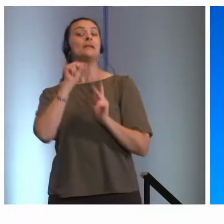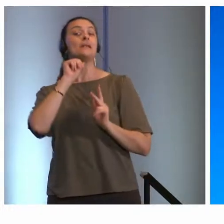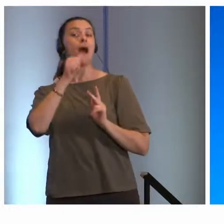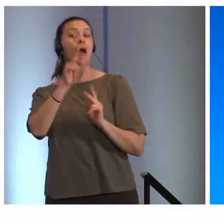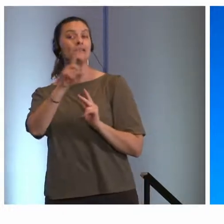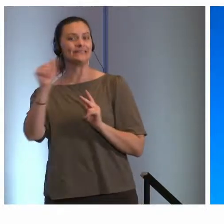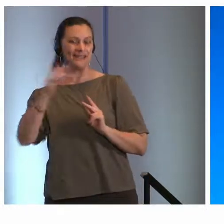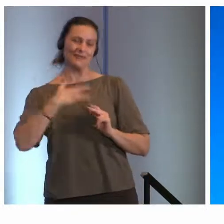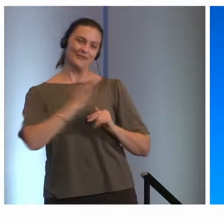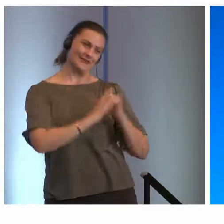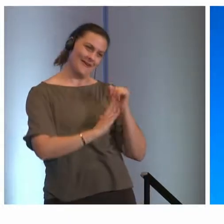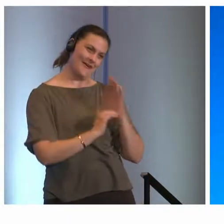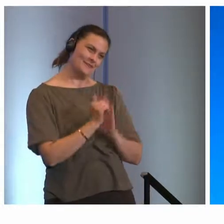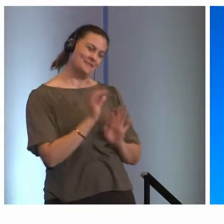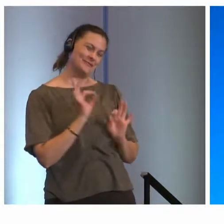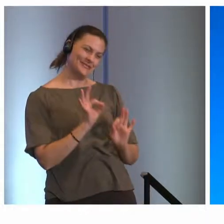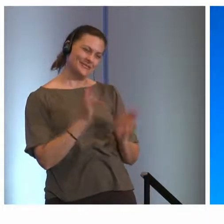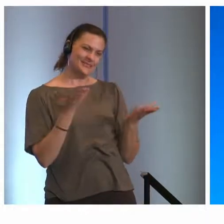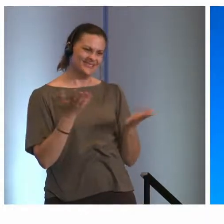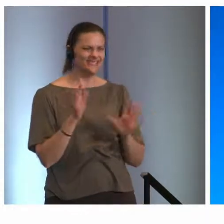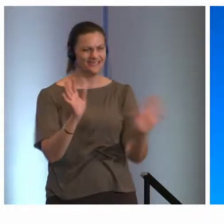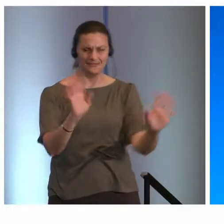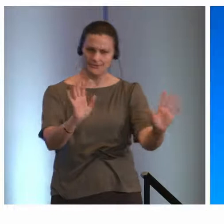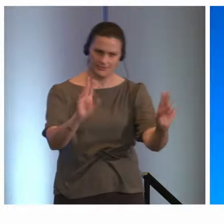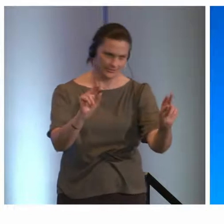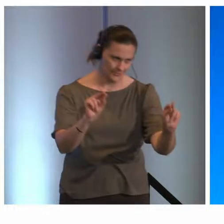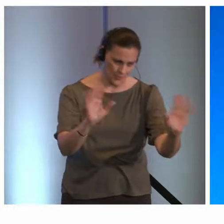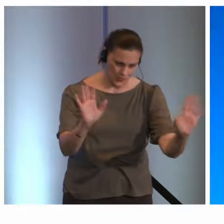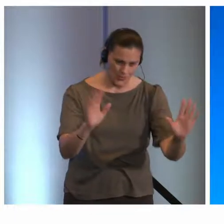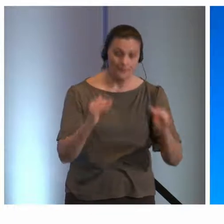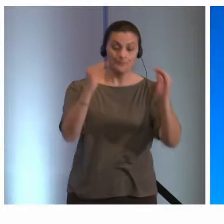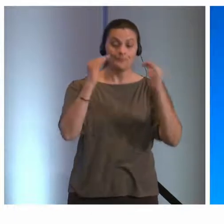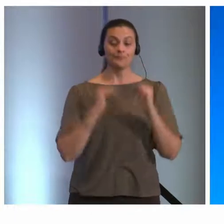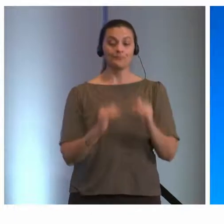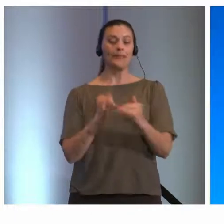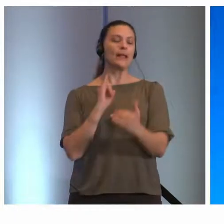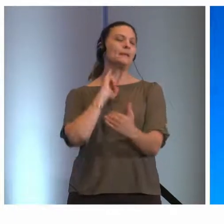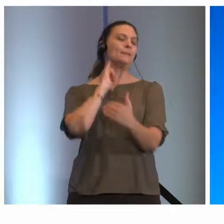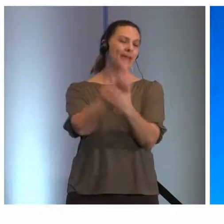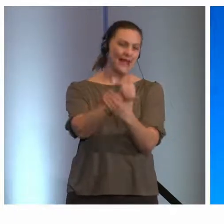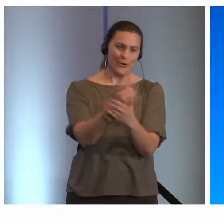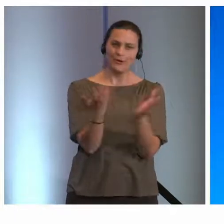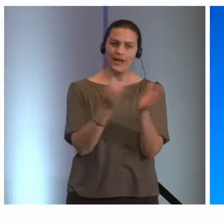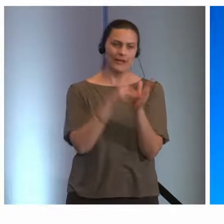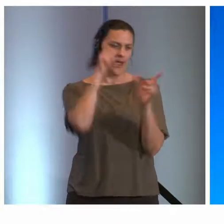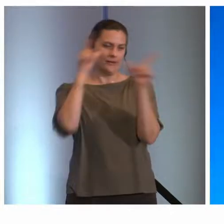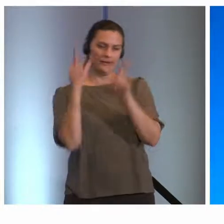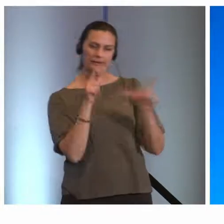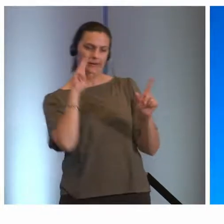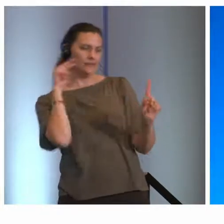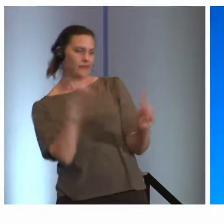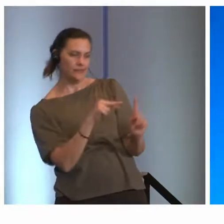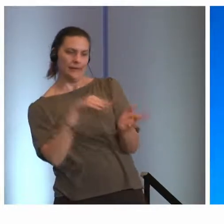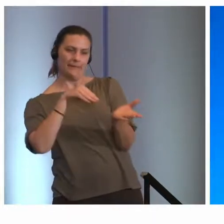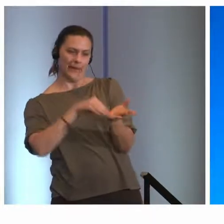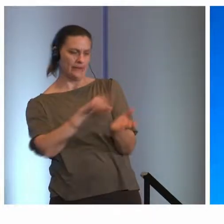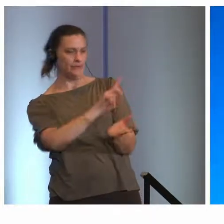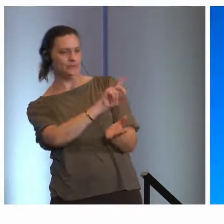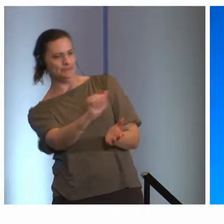One of those cutesy words that sort of takes away your identity in a sense and makes the nondisabled community comfortable. Impaired -- again, that is a